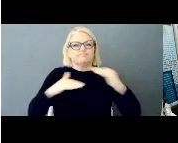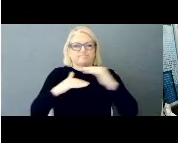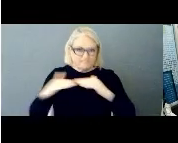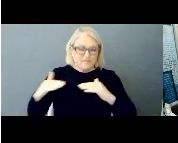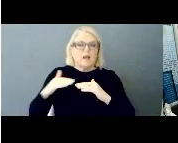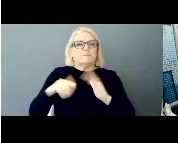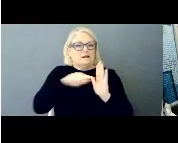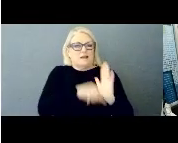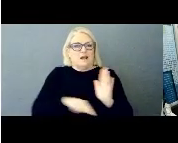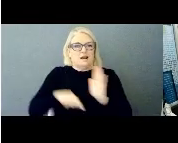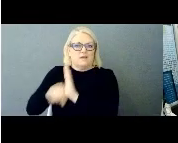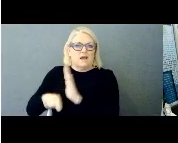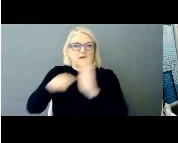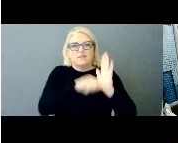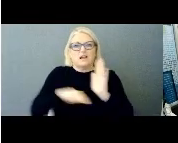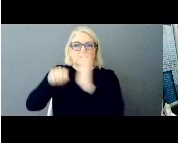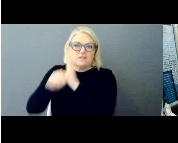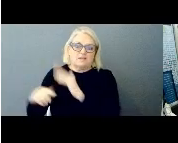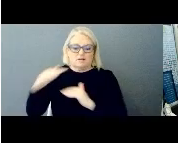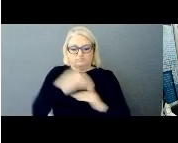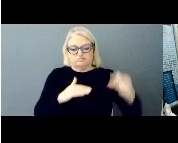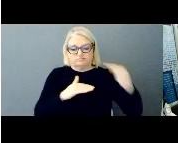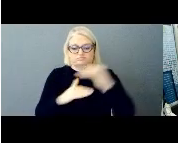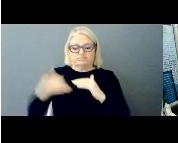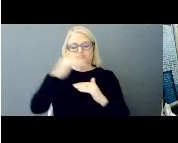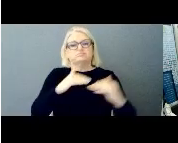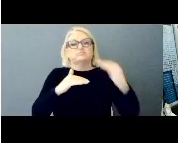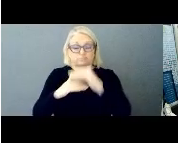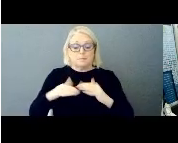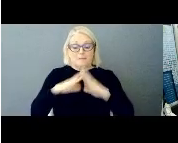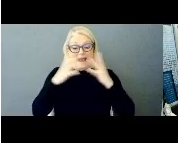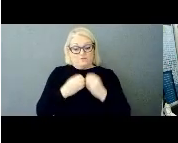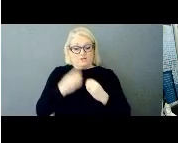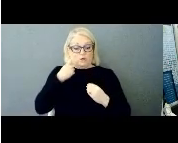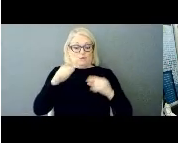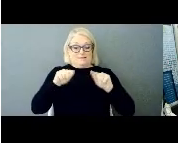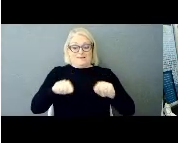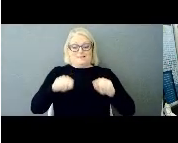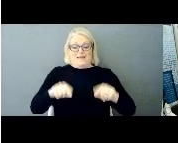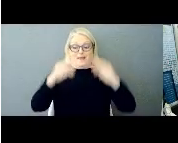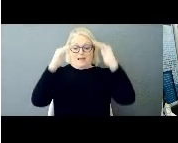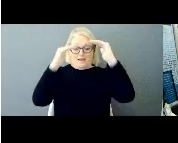How do you model this stack? But everything you see in that stack are things that are already available for families.